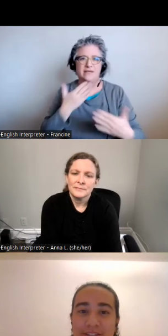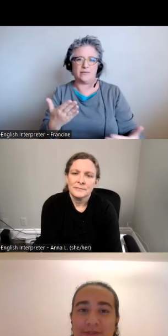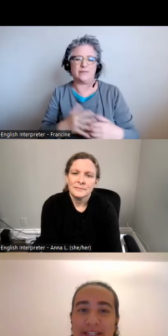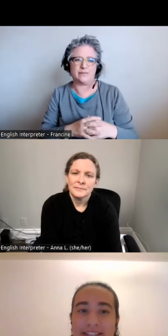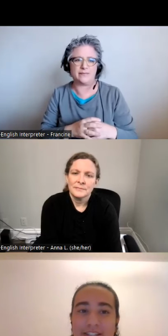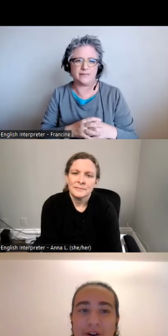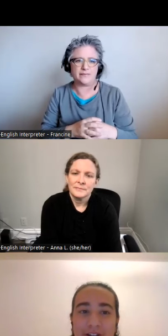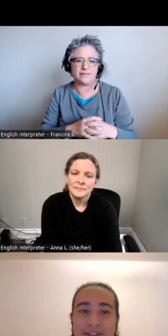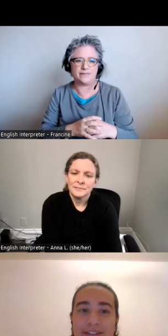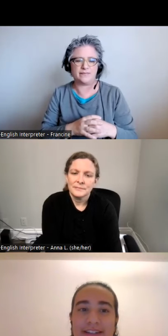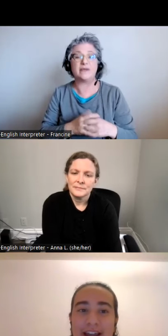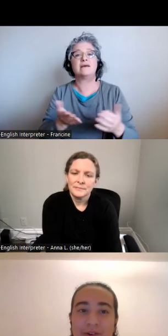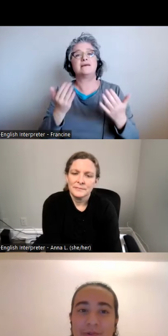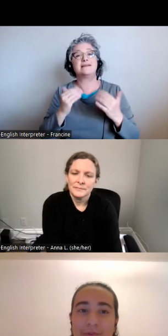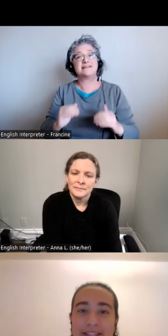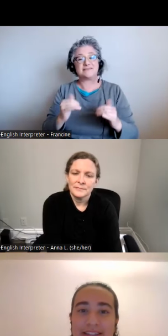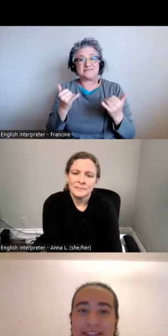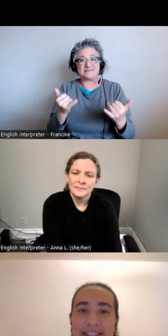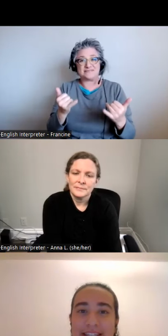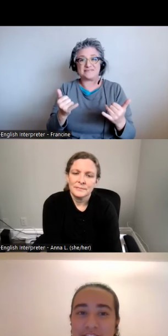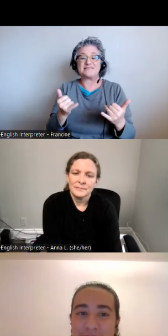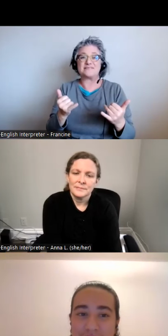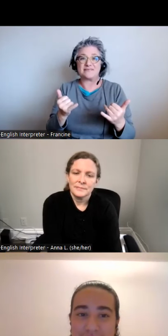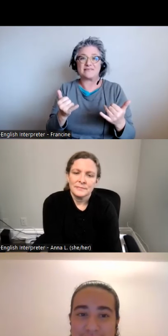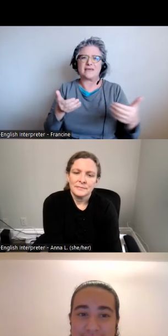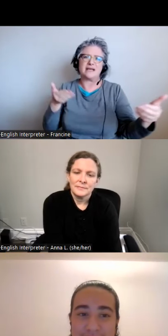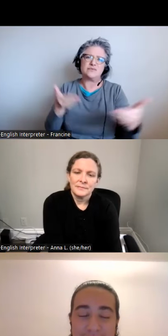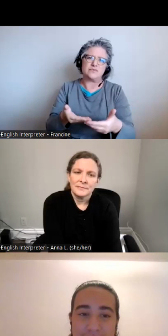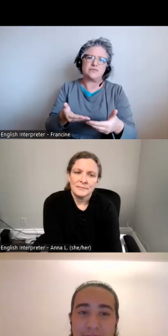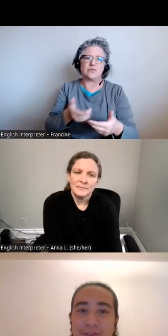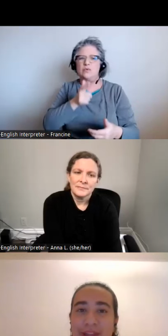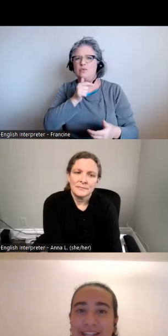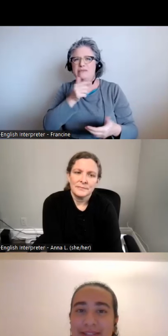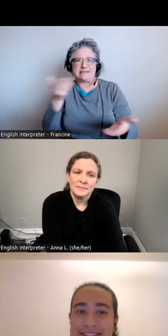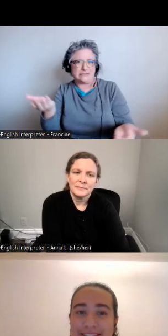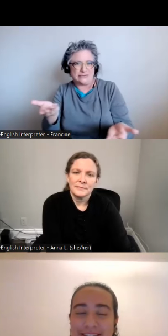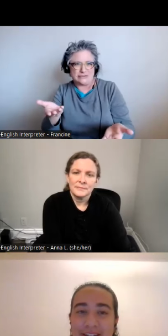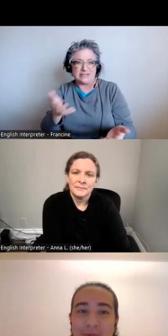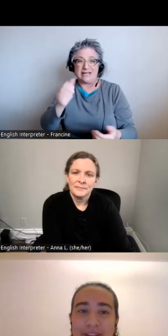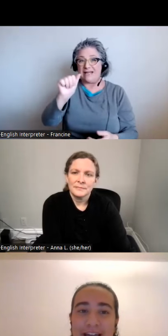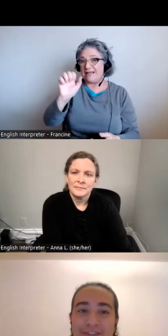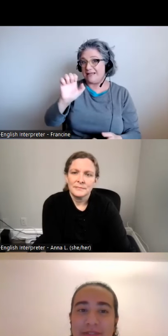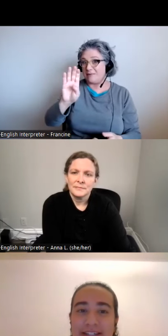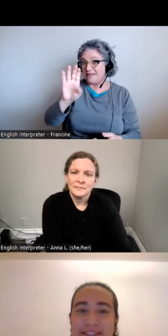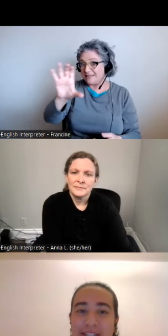Land, thank you